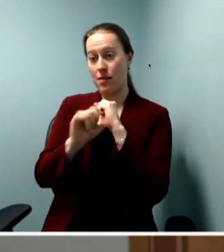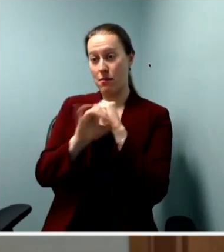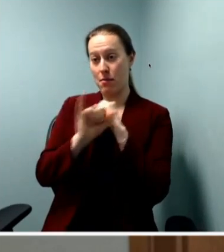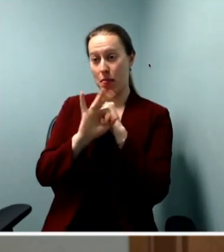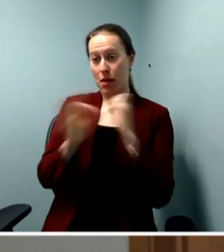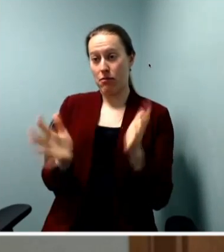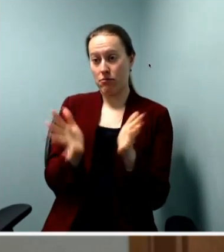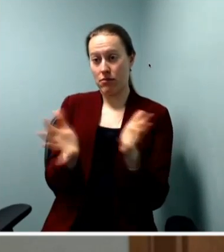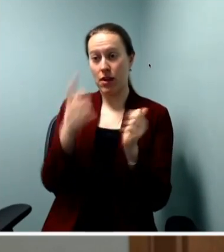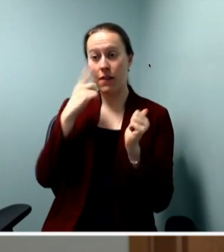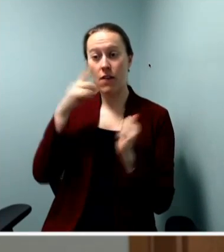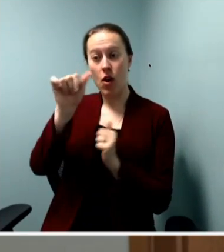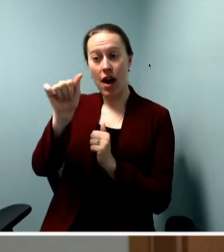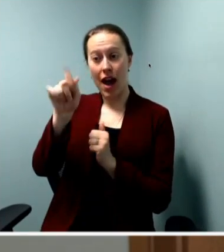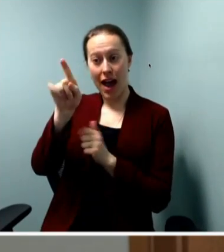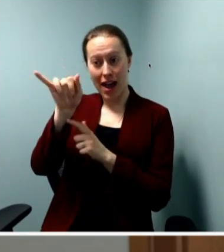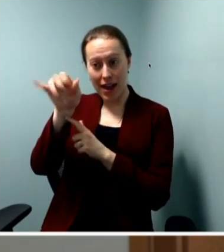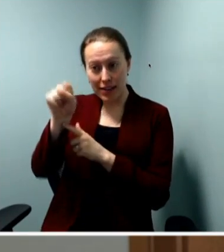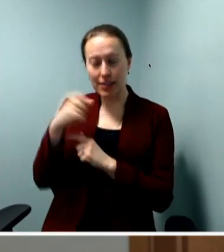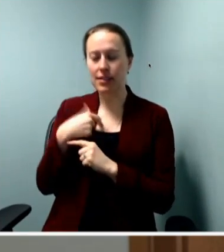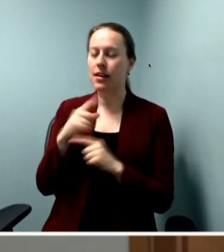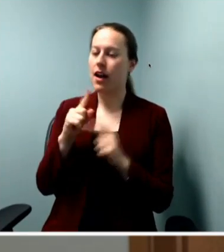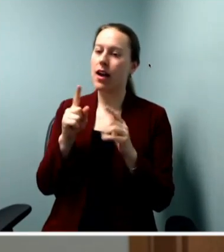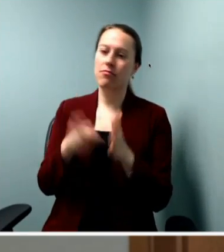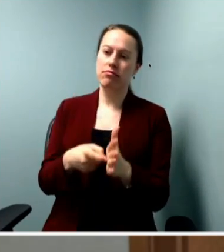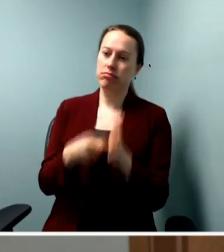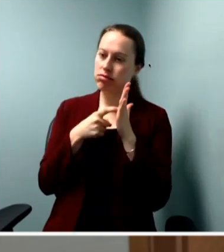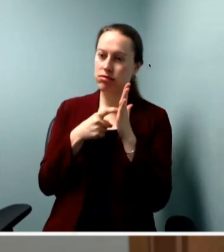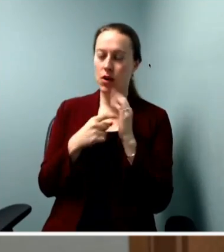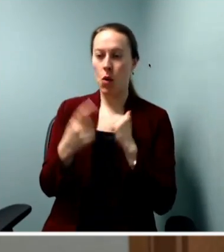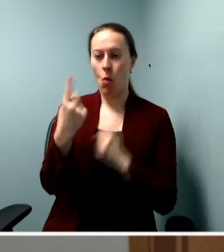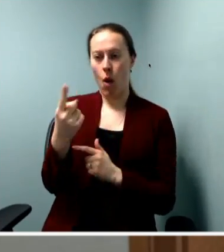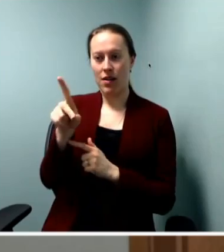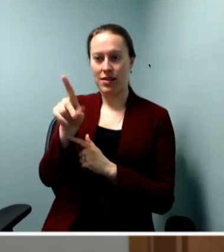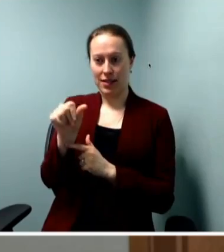I always insist that there's one disabled person and one not.